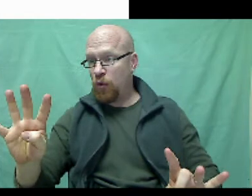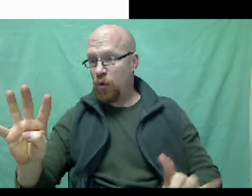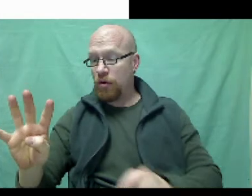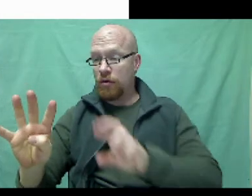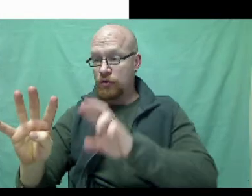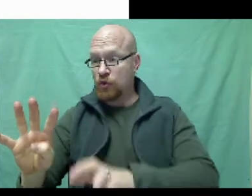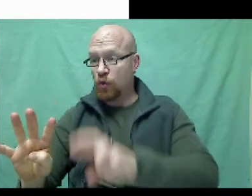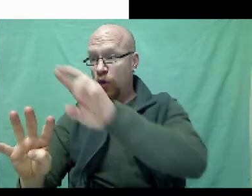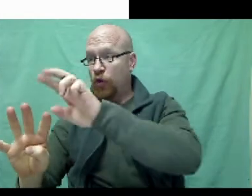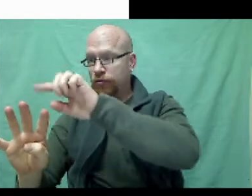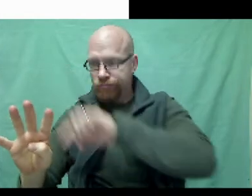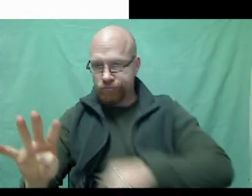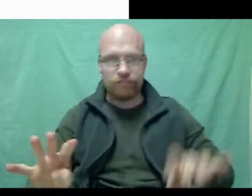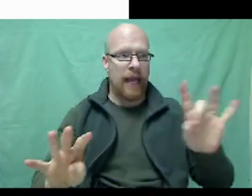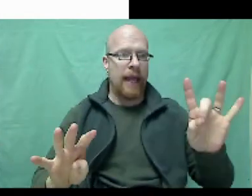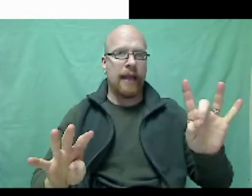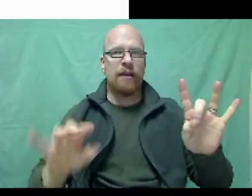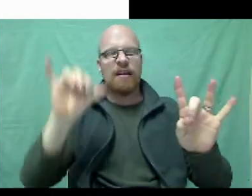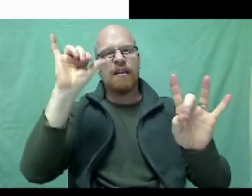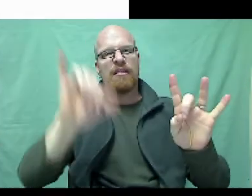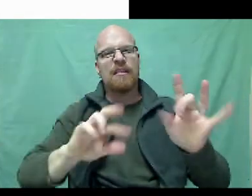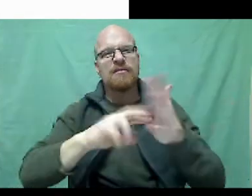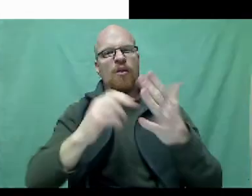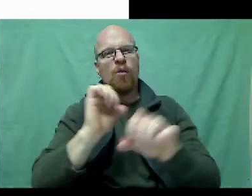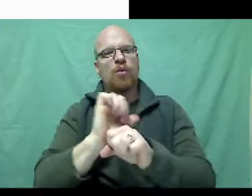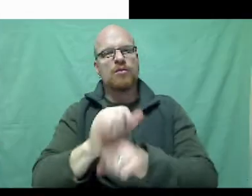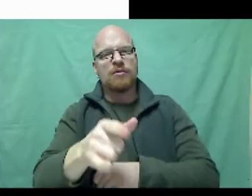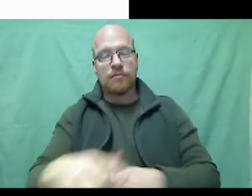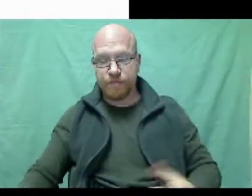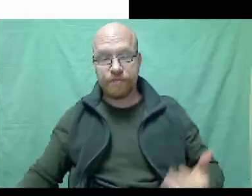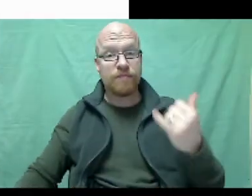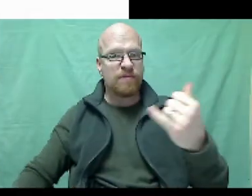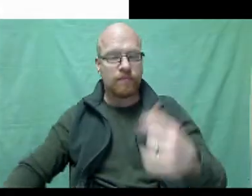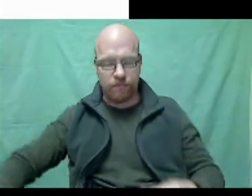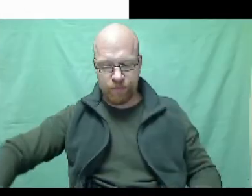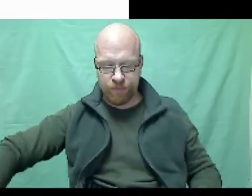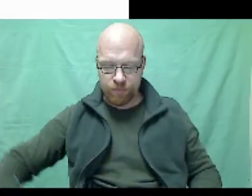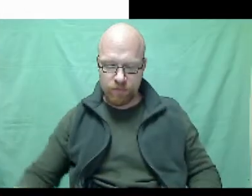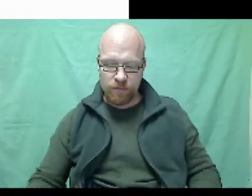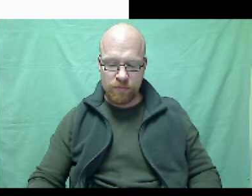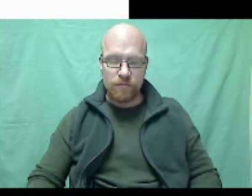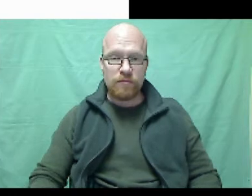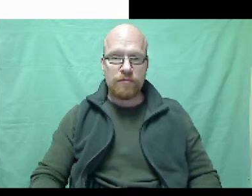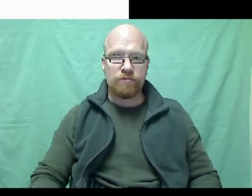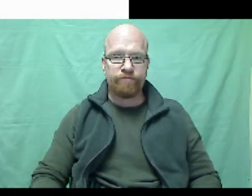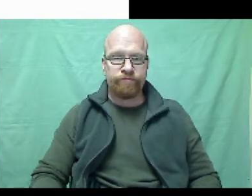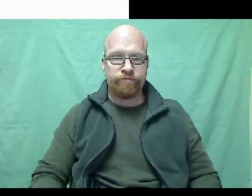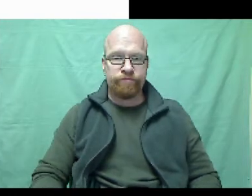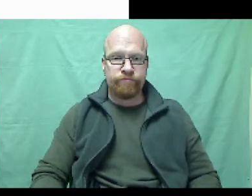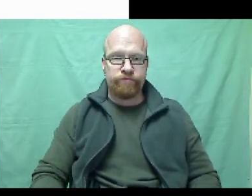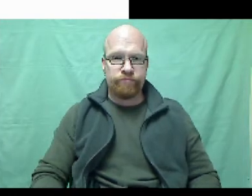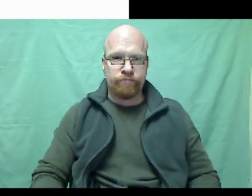That's how it works, OK? You're undoing the other one. Now this one, B.